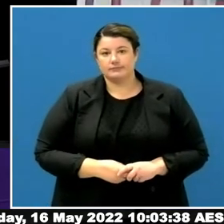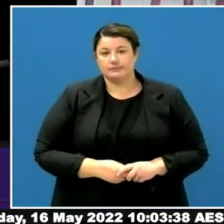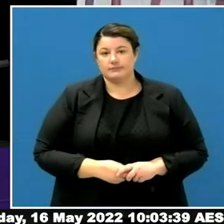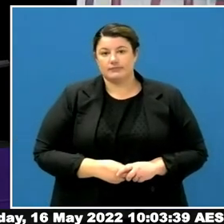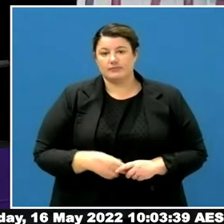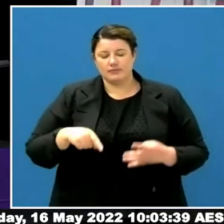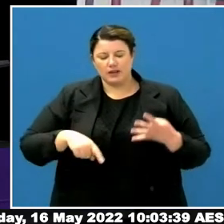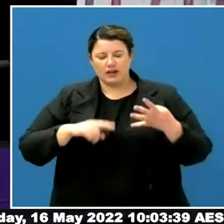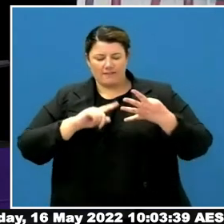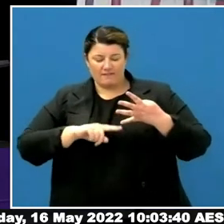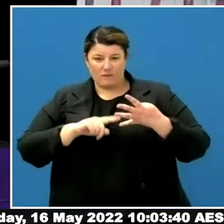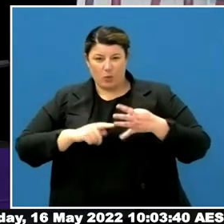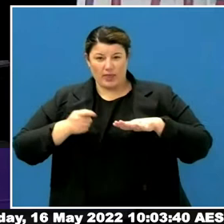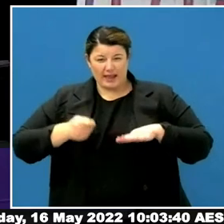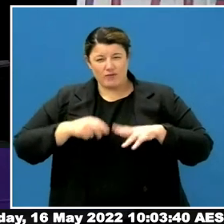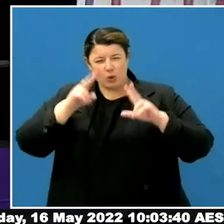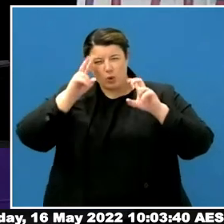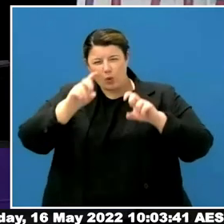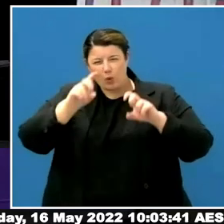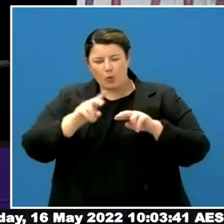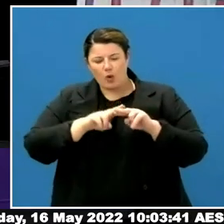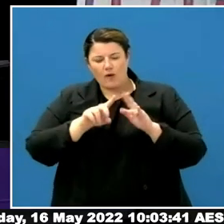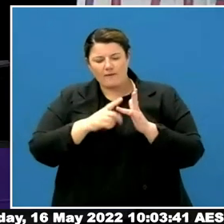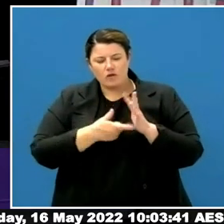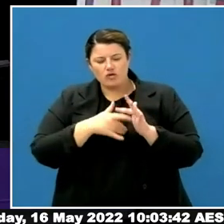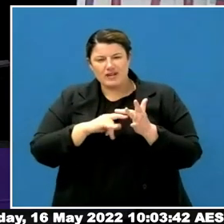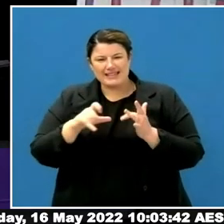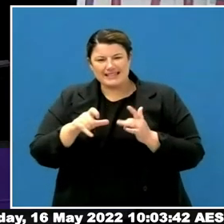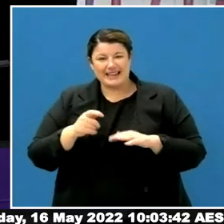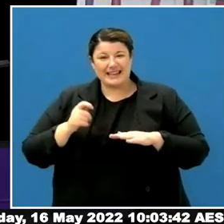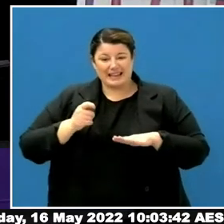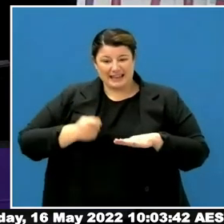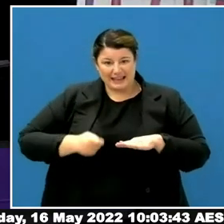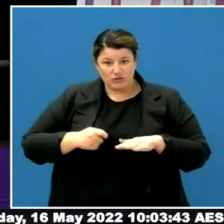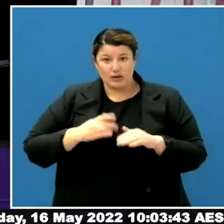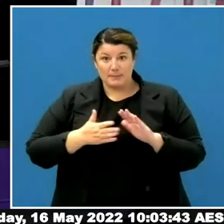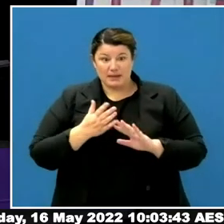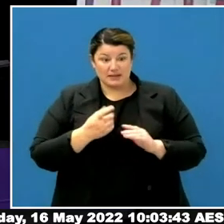hearings examining the actions, policies and processes of particular service providers.